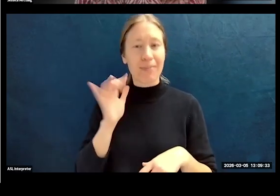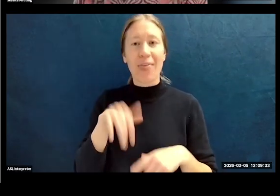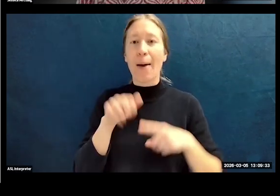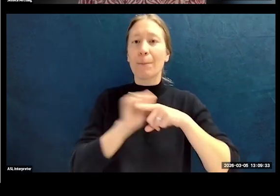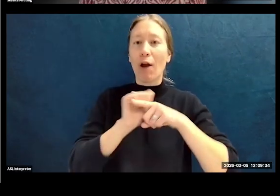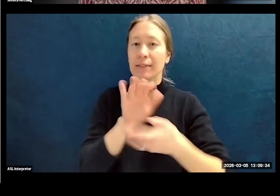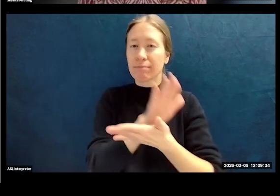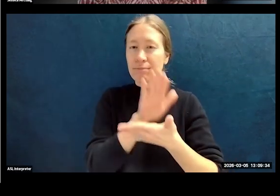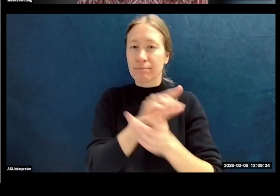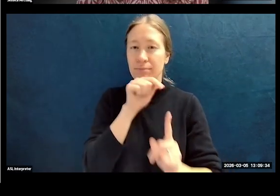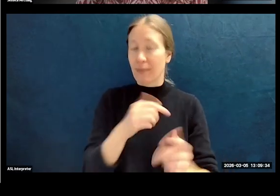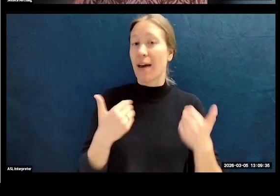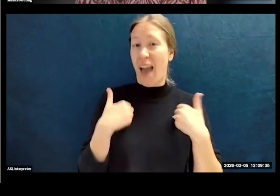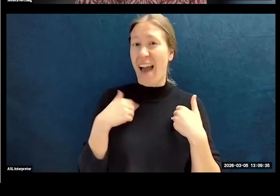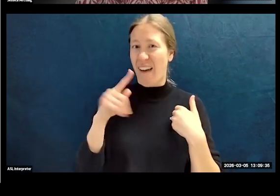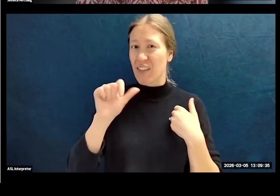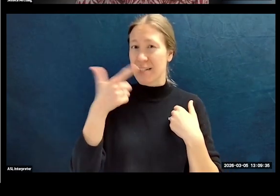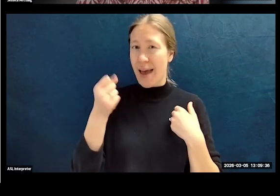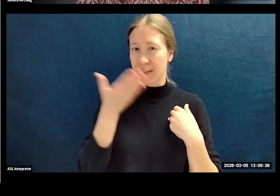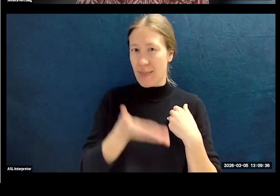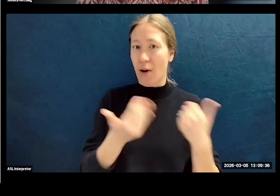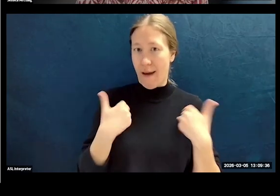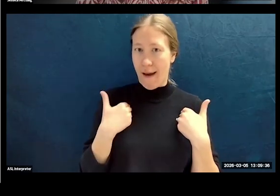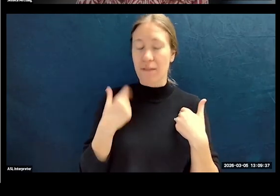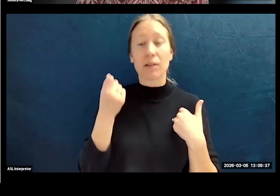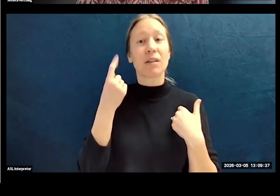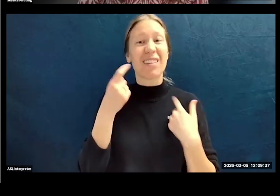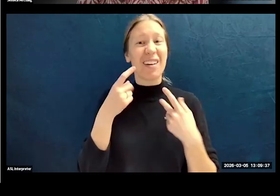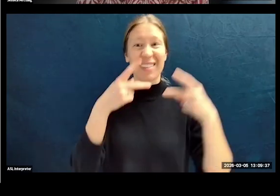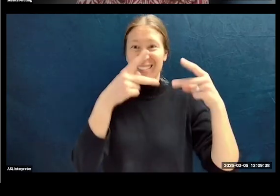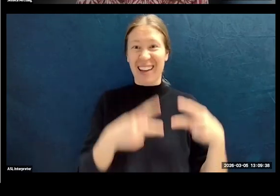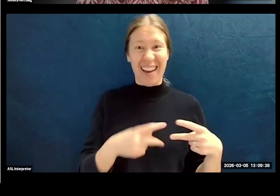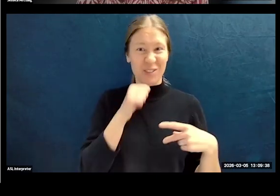there are tags present and those tags do not match what was just demonstrated